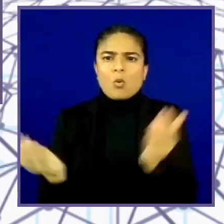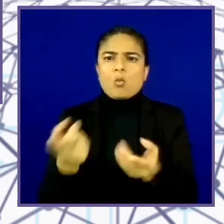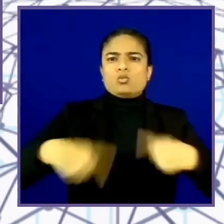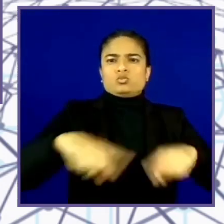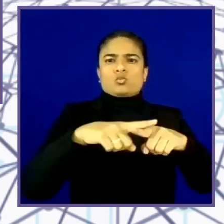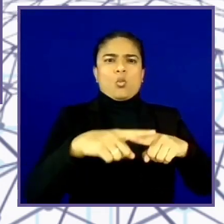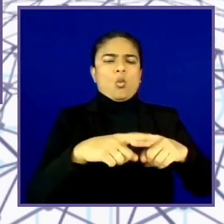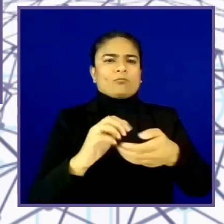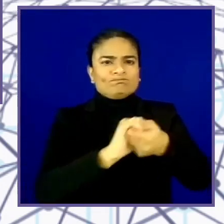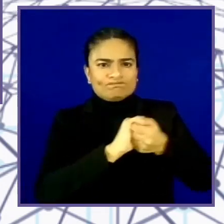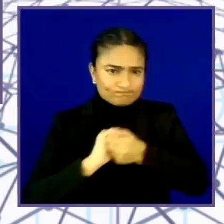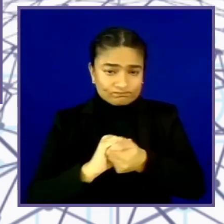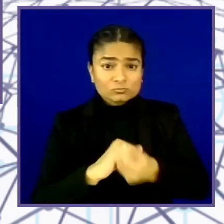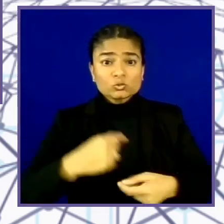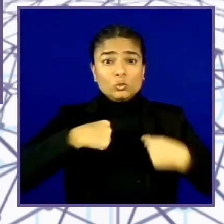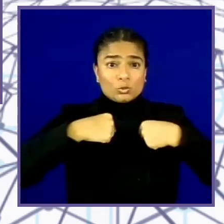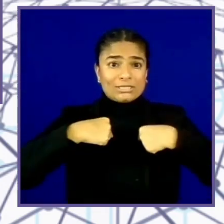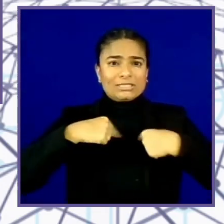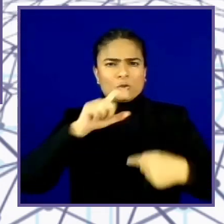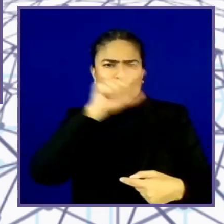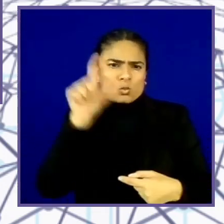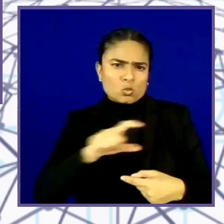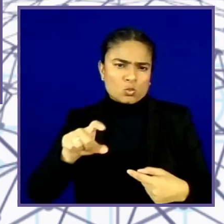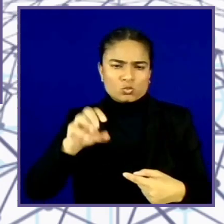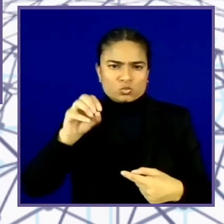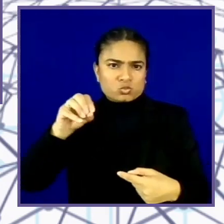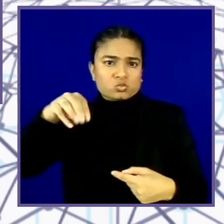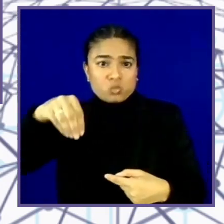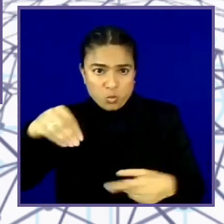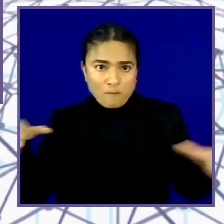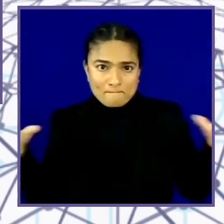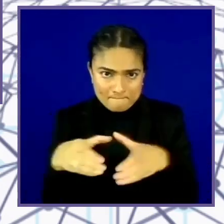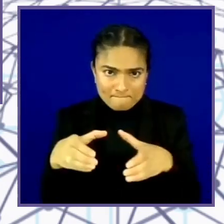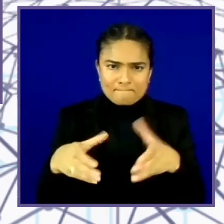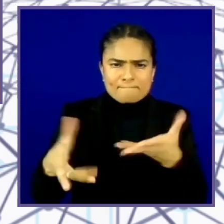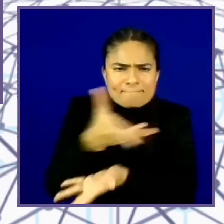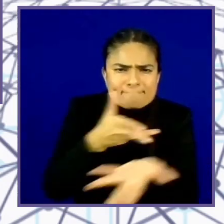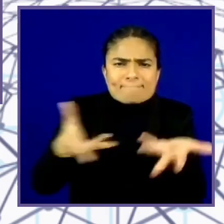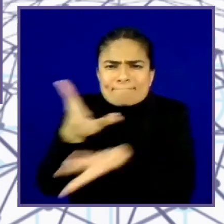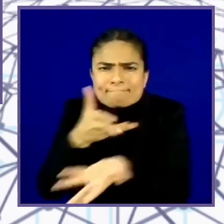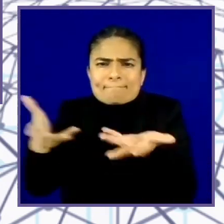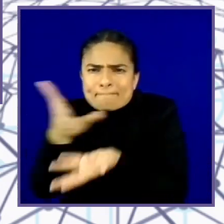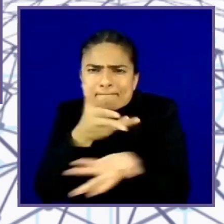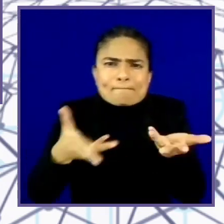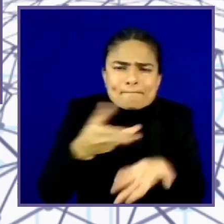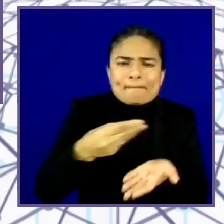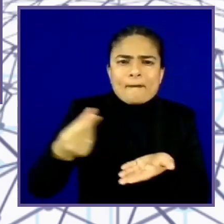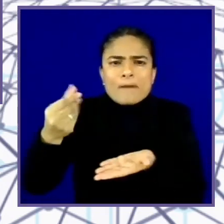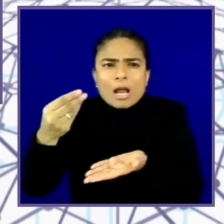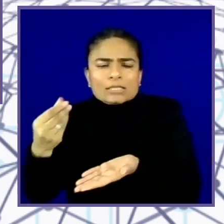mega catalysts for change. At IFC, we recently developed a report highlighting significant impact